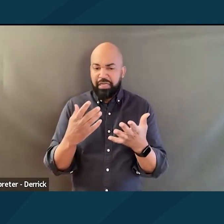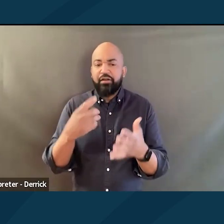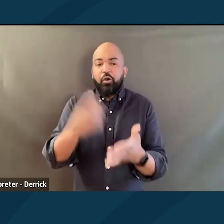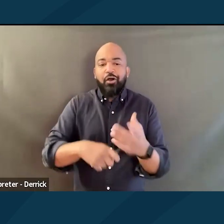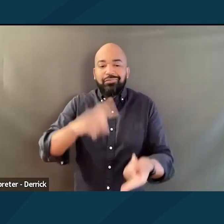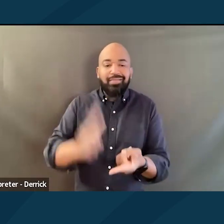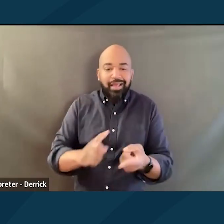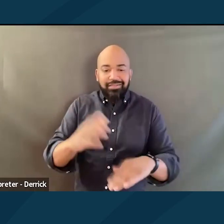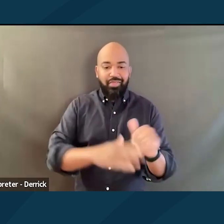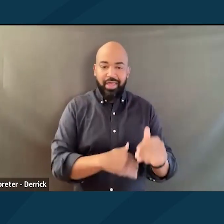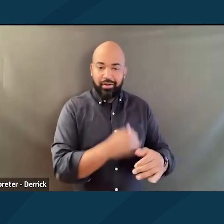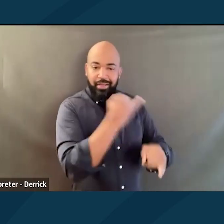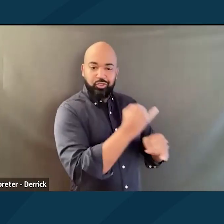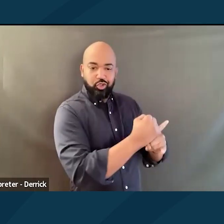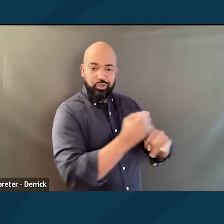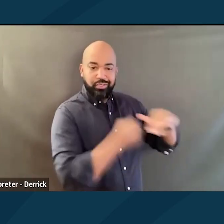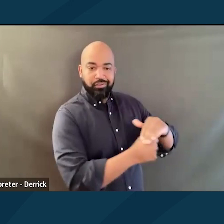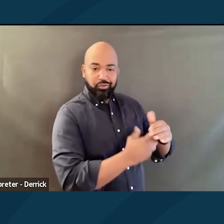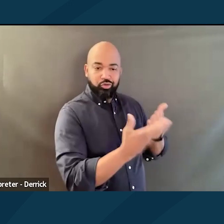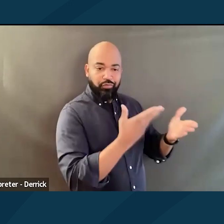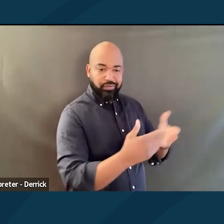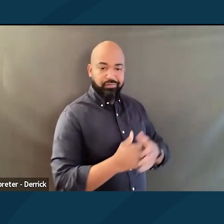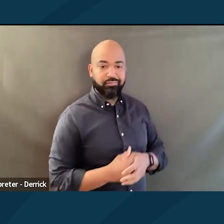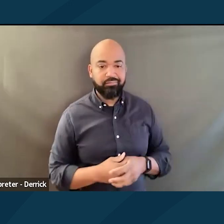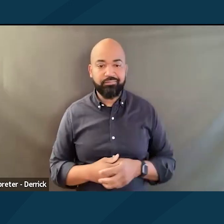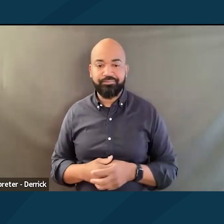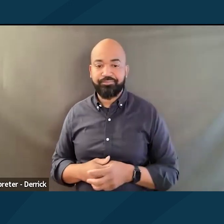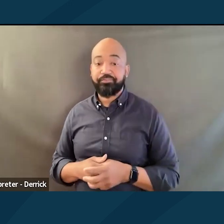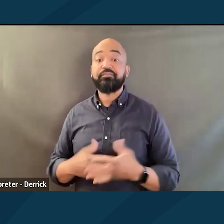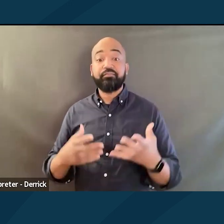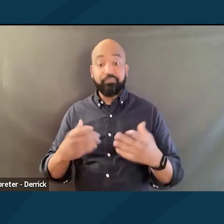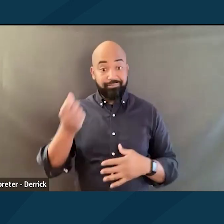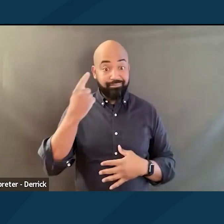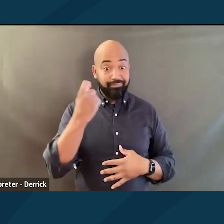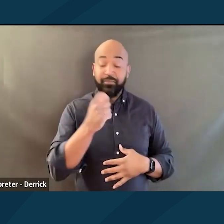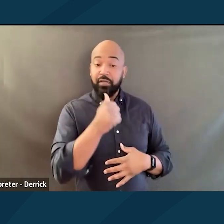nursing homes and institutions a lot, I want to make clear that jails are also institutions